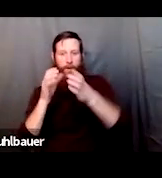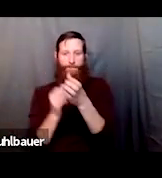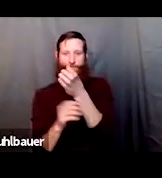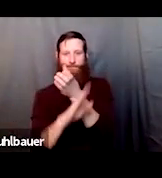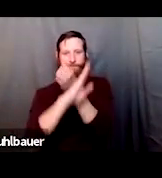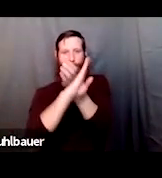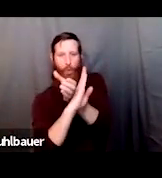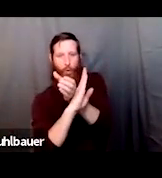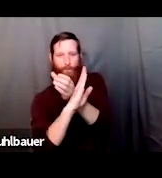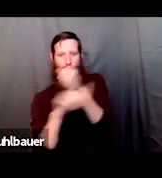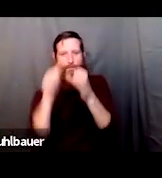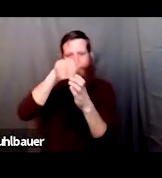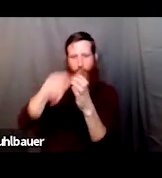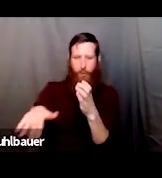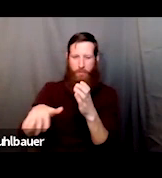Thanks Robin